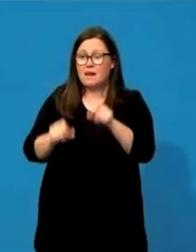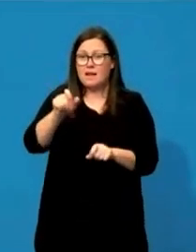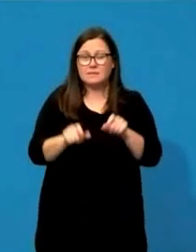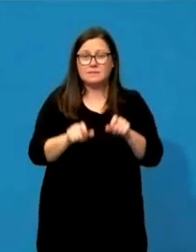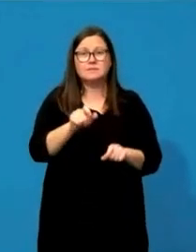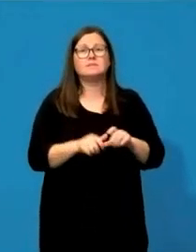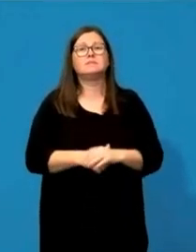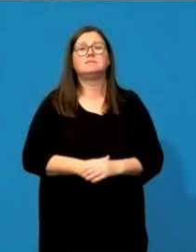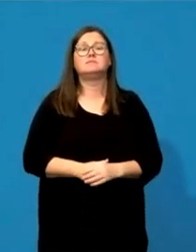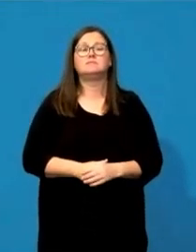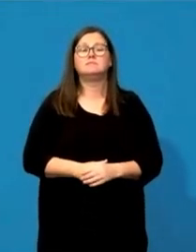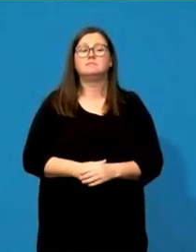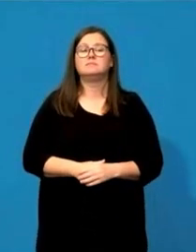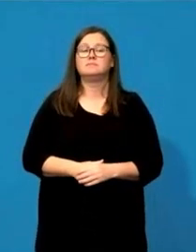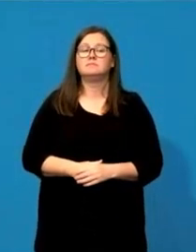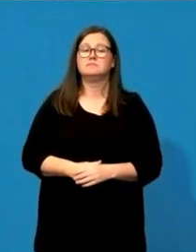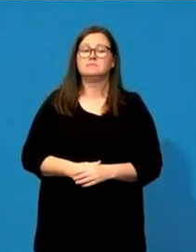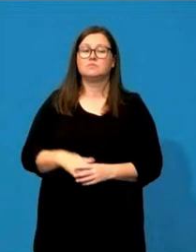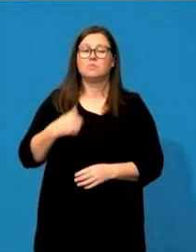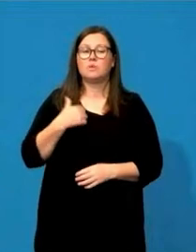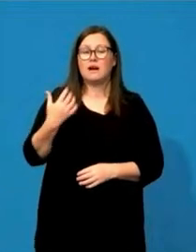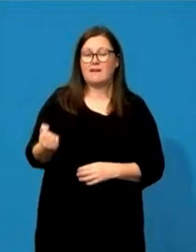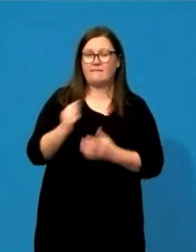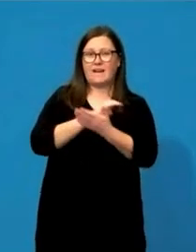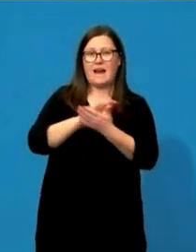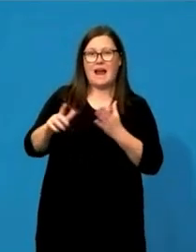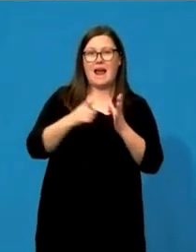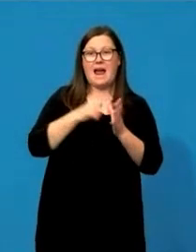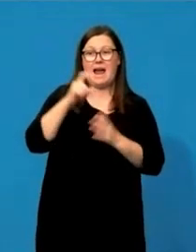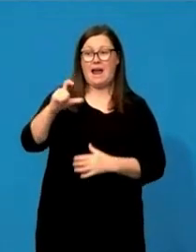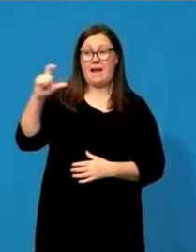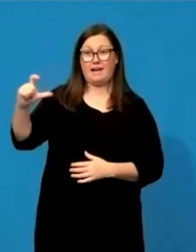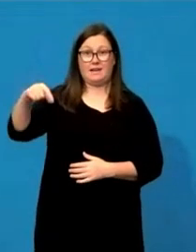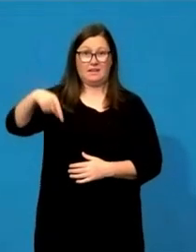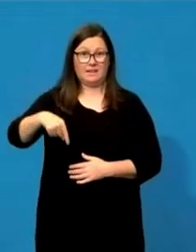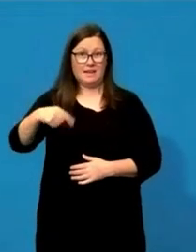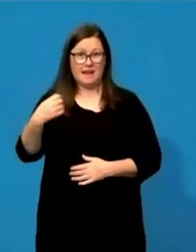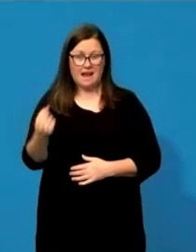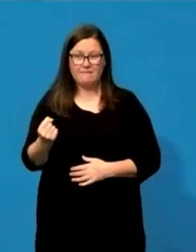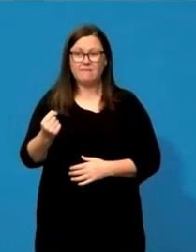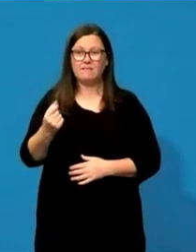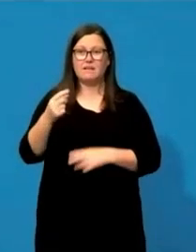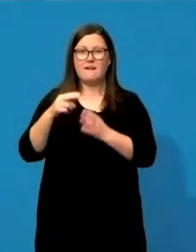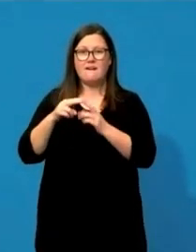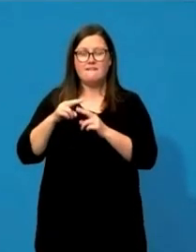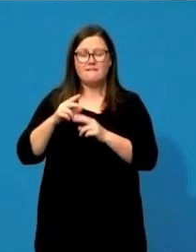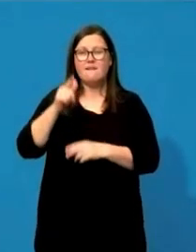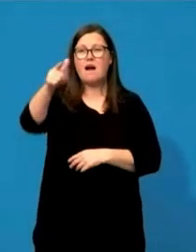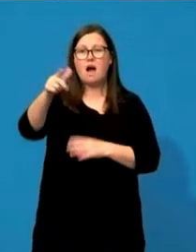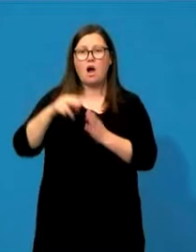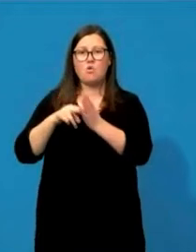I don't know, Far North, so all those services are there but how do people get to